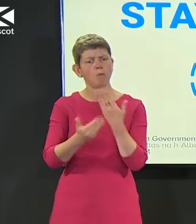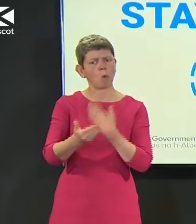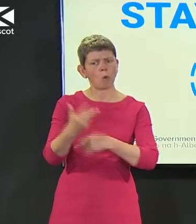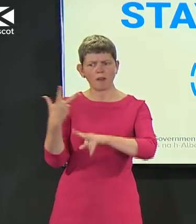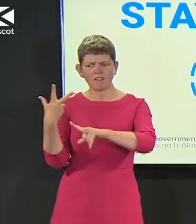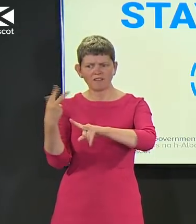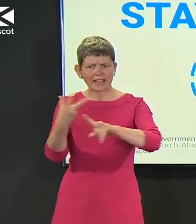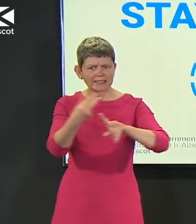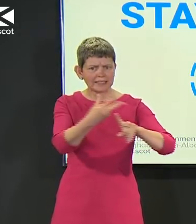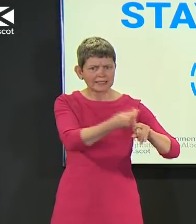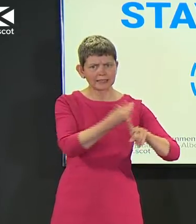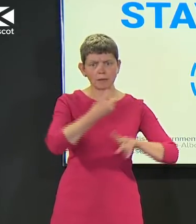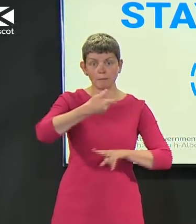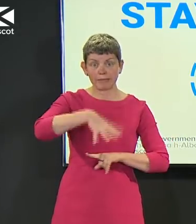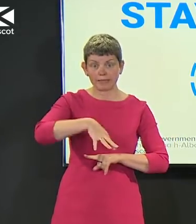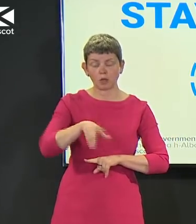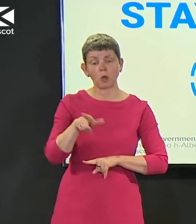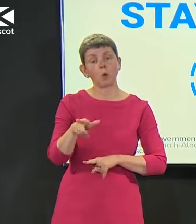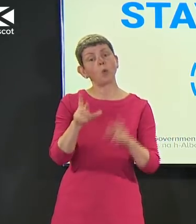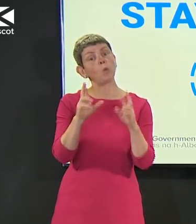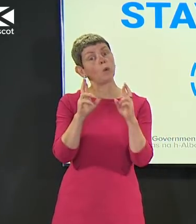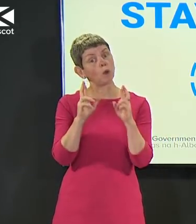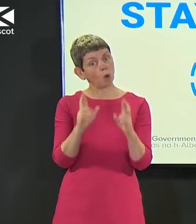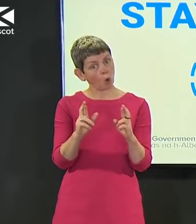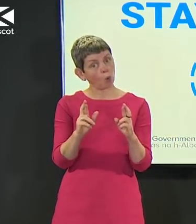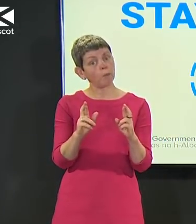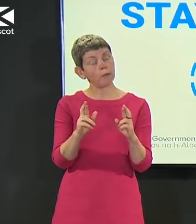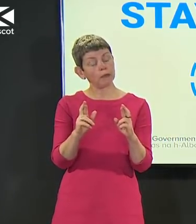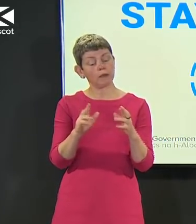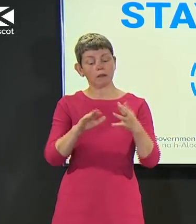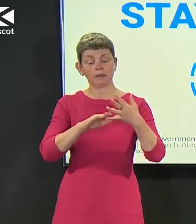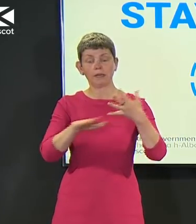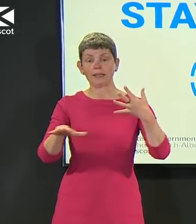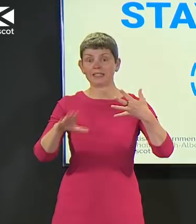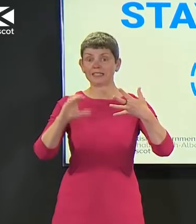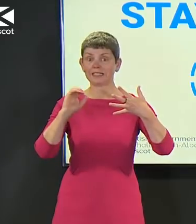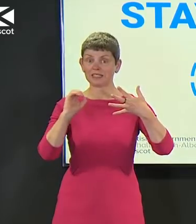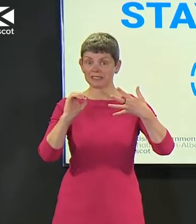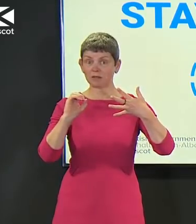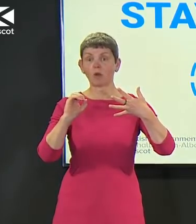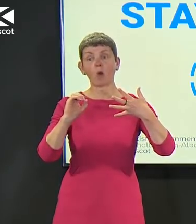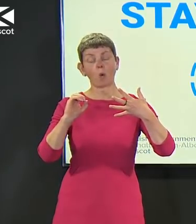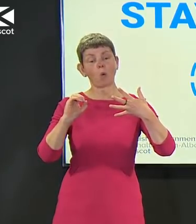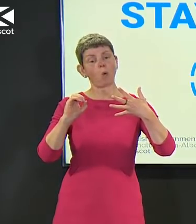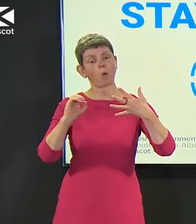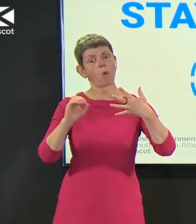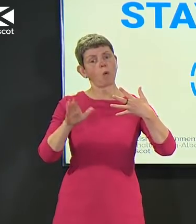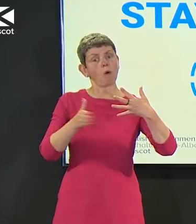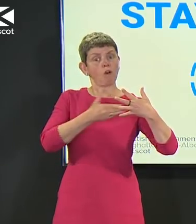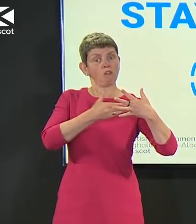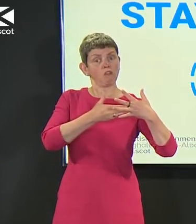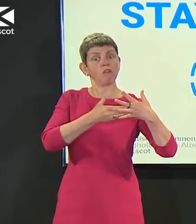hope that a level of normality well beyond level zero will become possible i know that many people